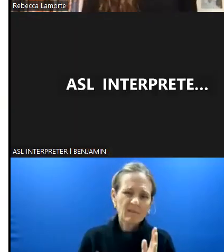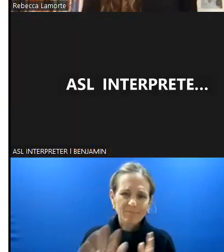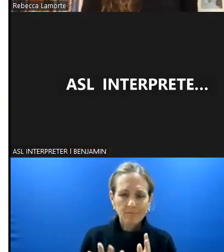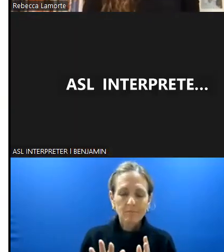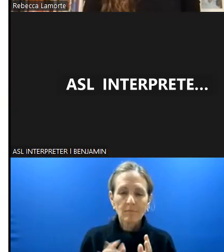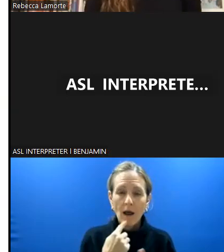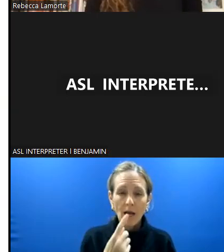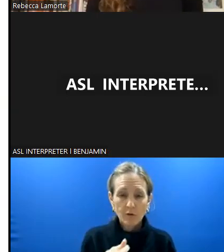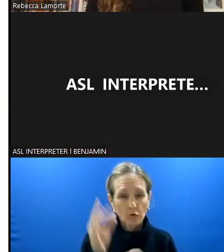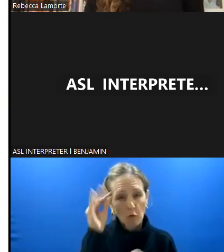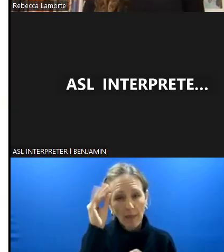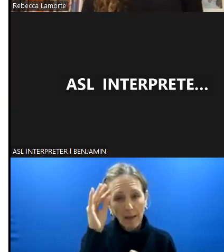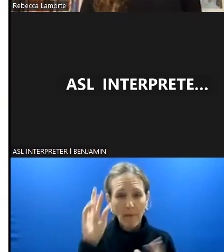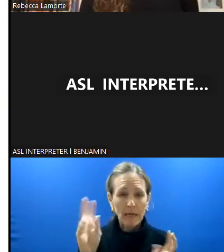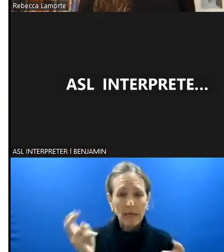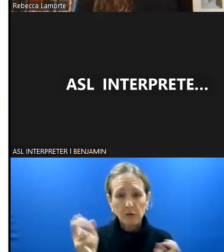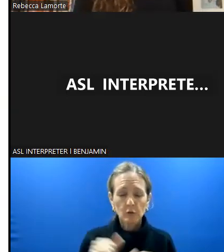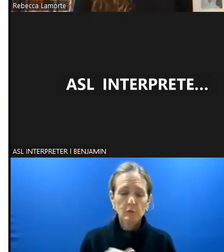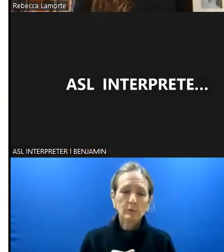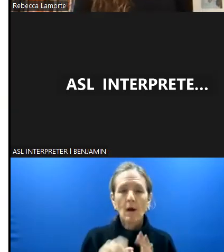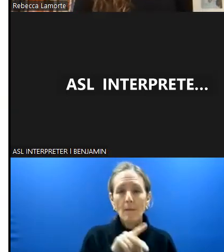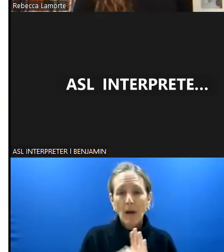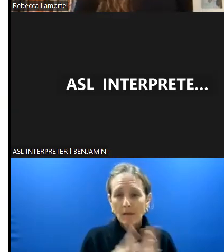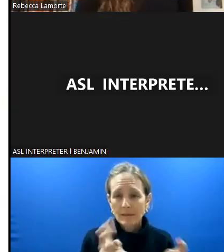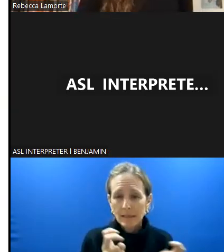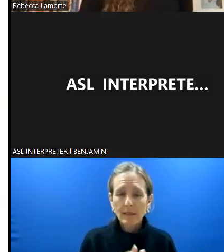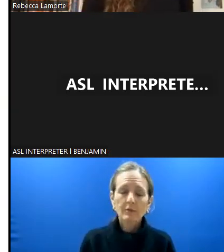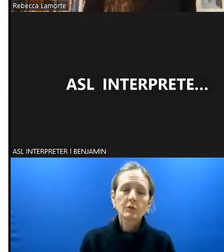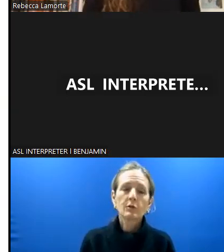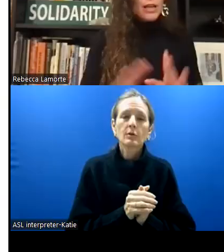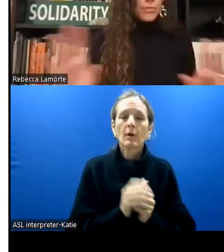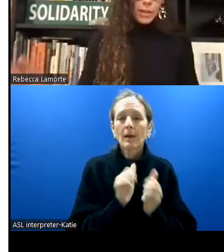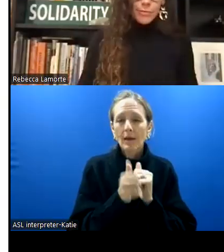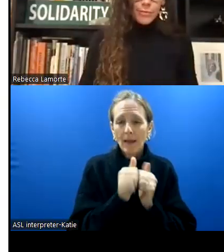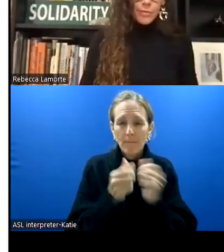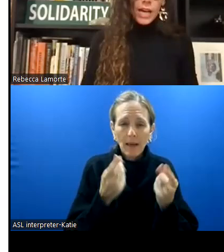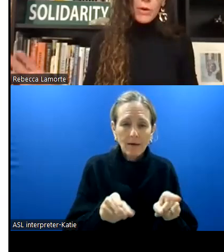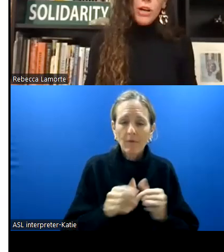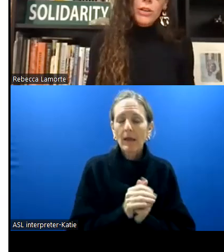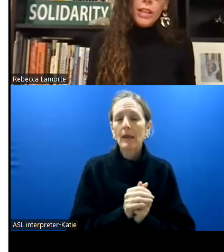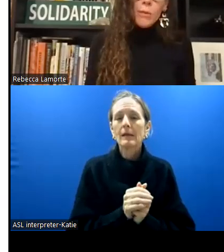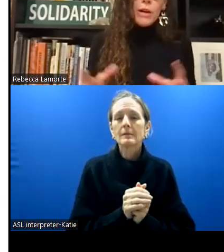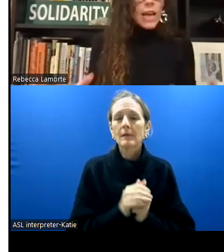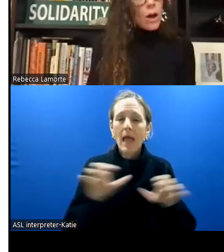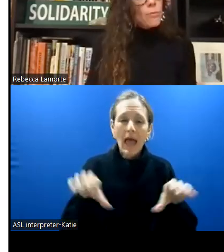policy issue, campaign event, action coming up, something. And I want you to think about, now,